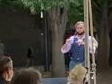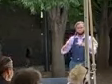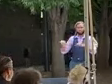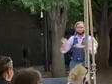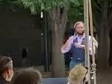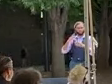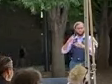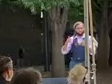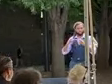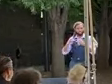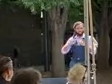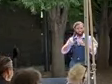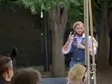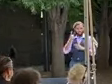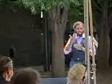But one thing has not changed.